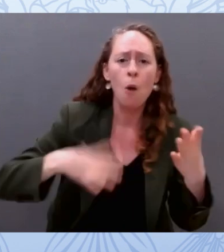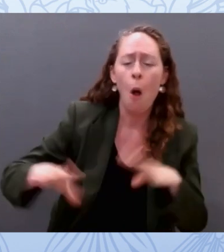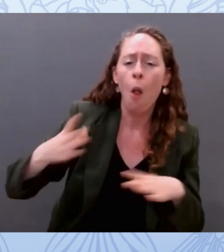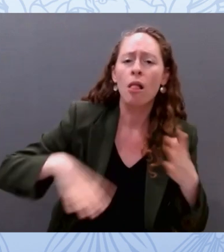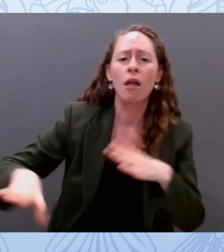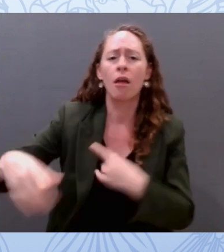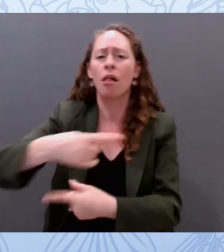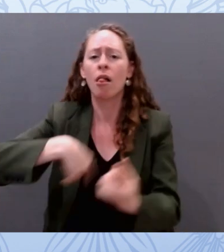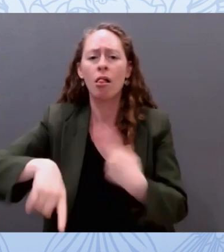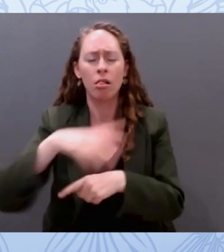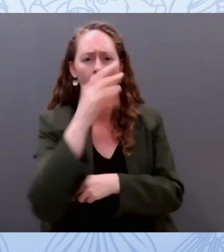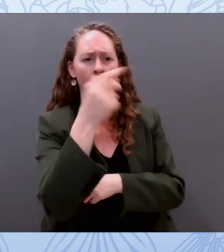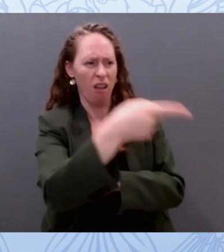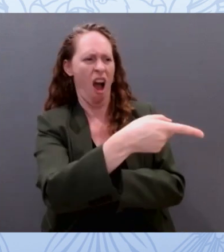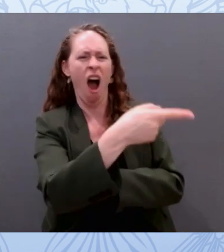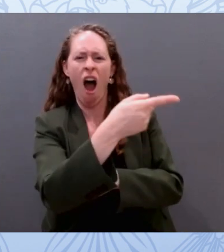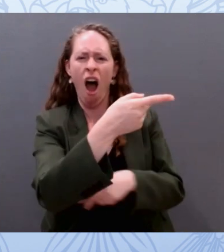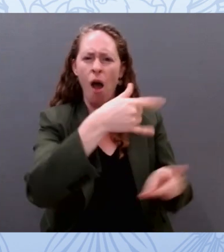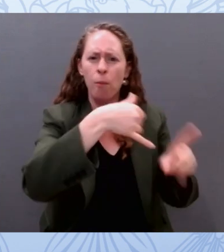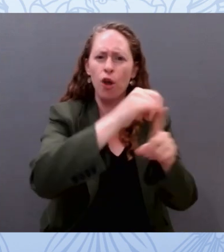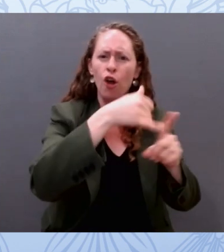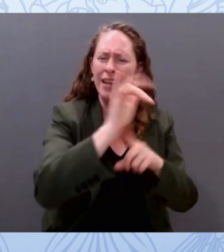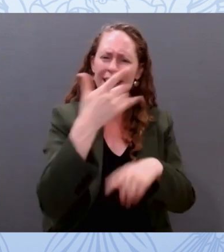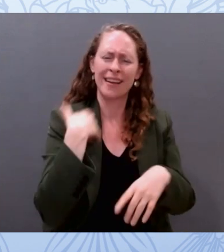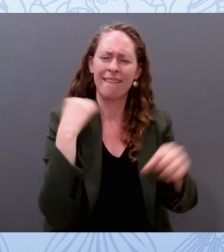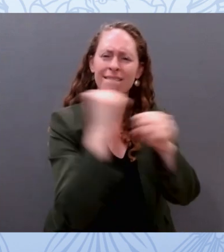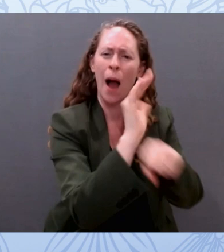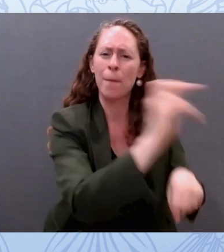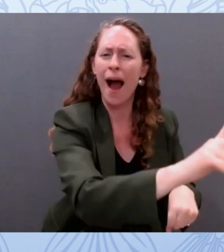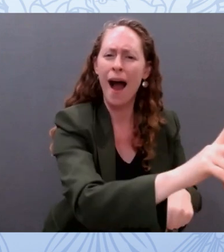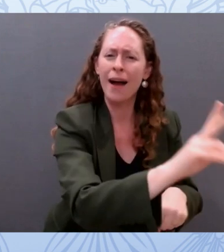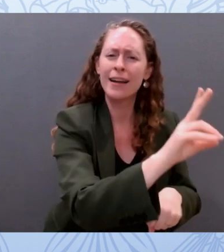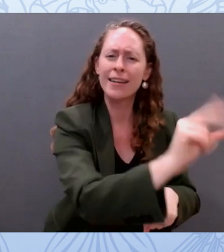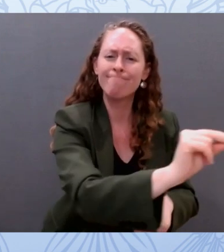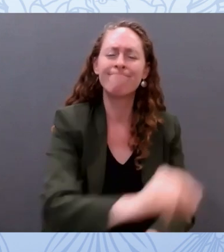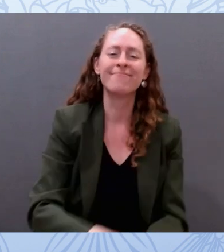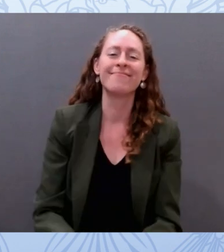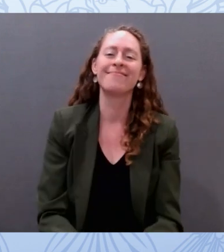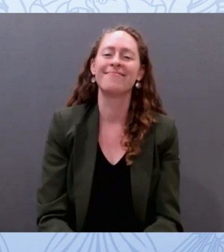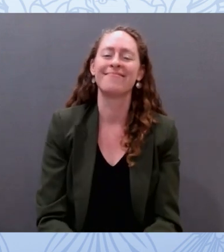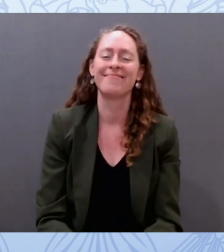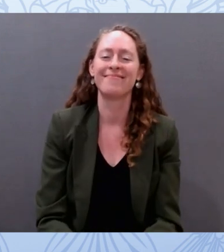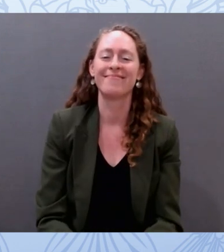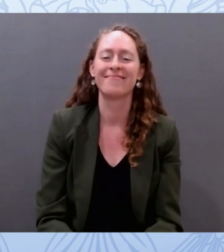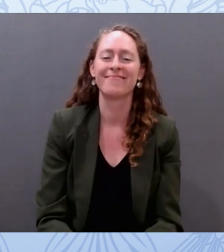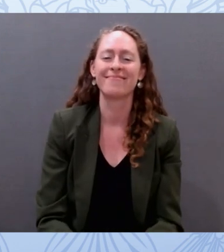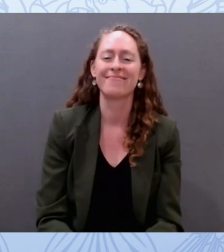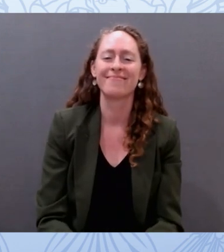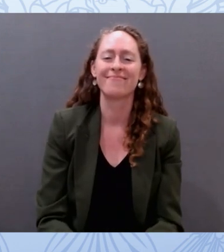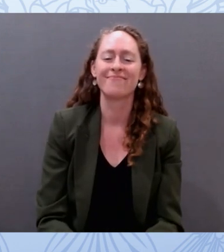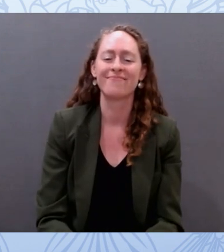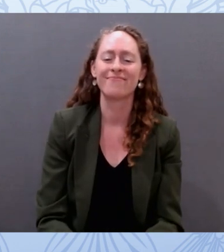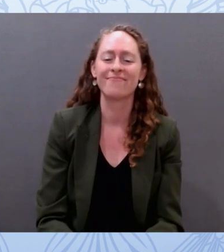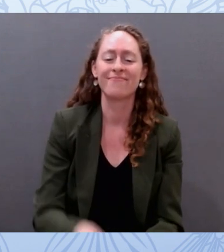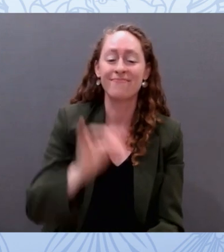I'm from running through the yellow street lights on hot July nights feeling like summer would never end.